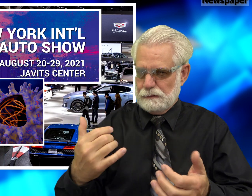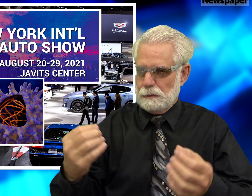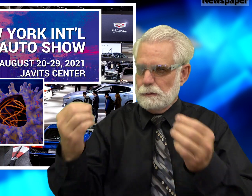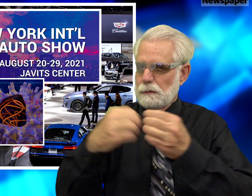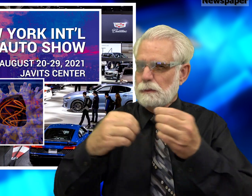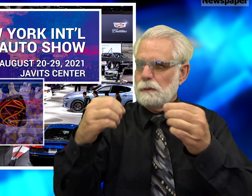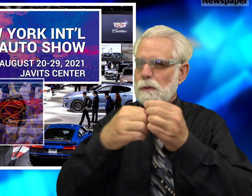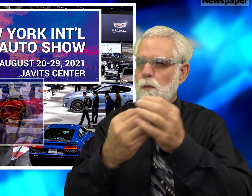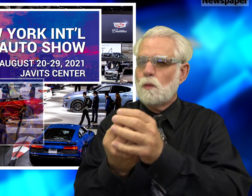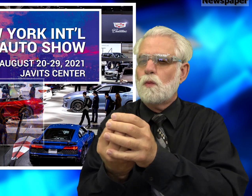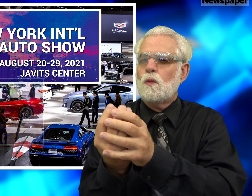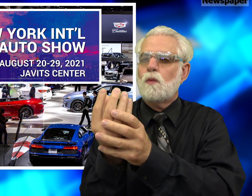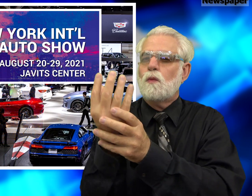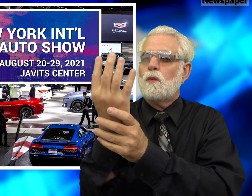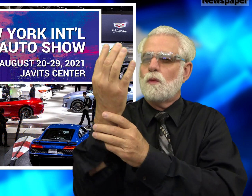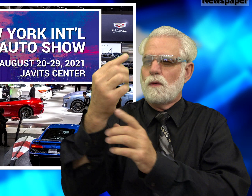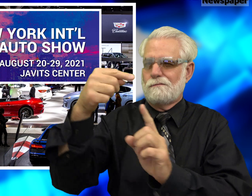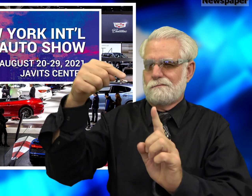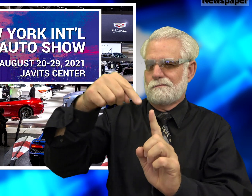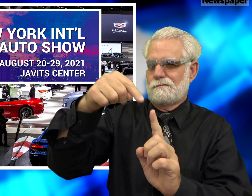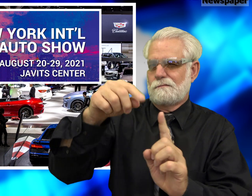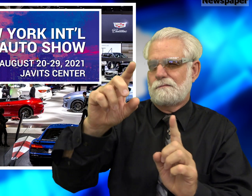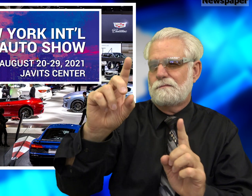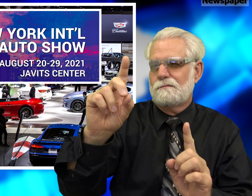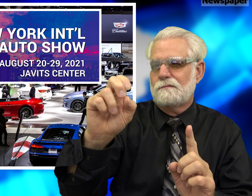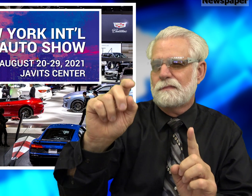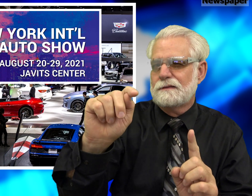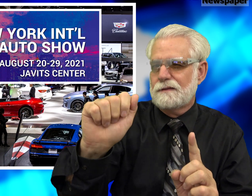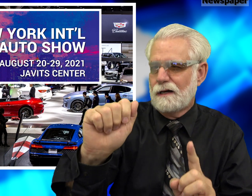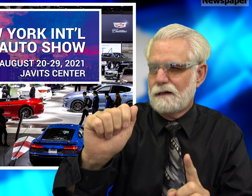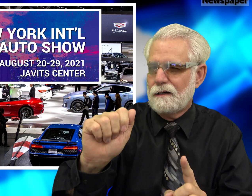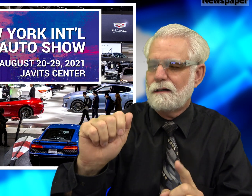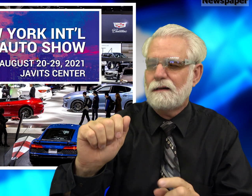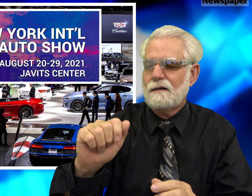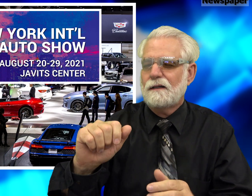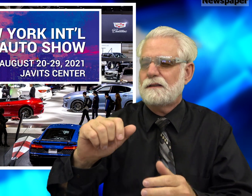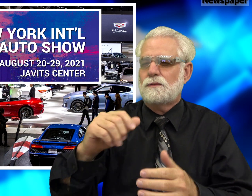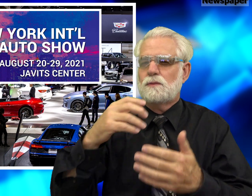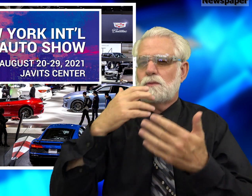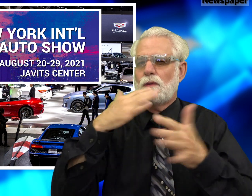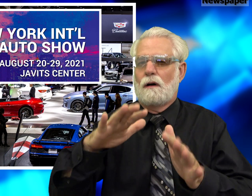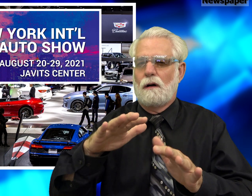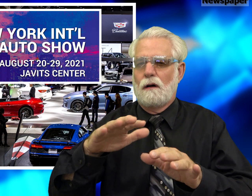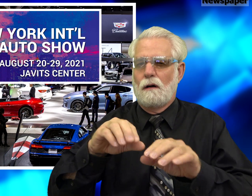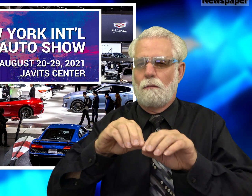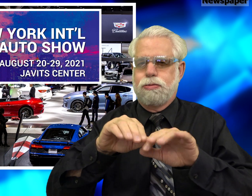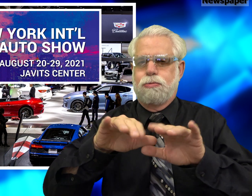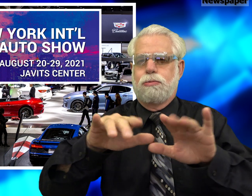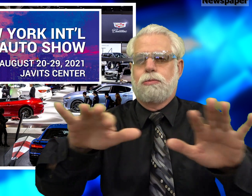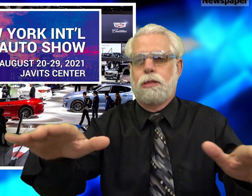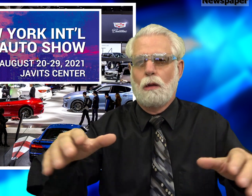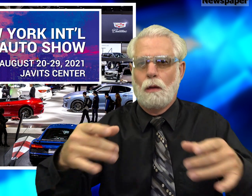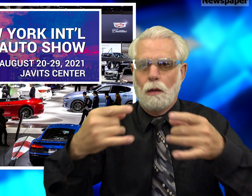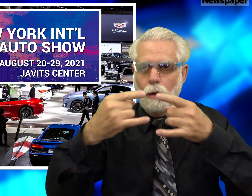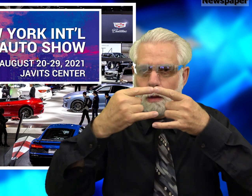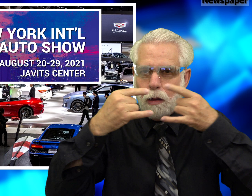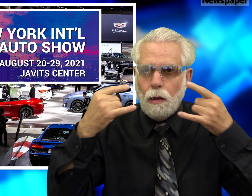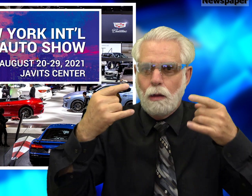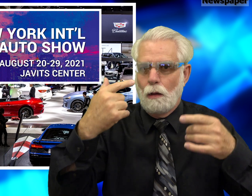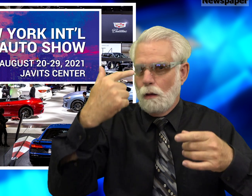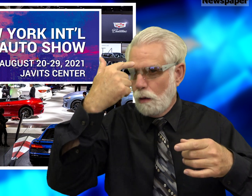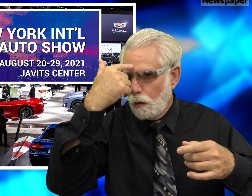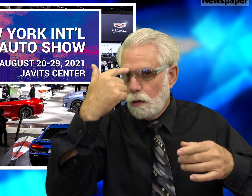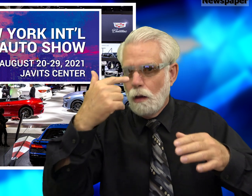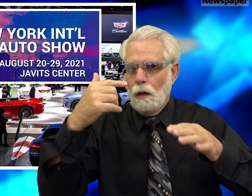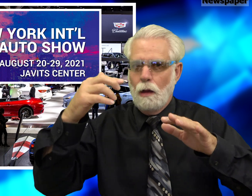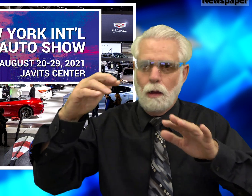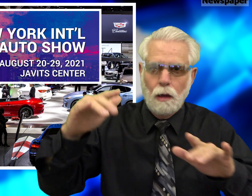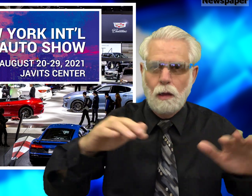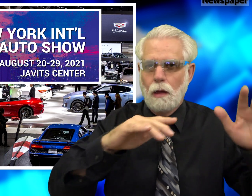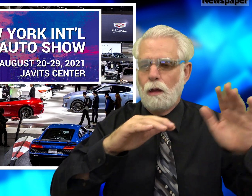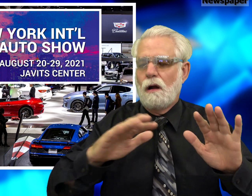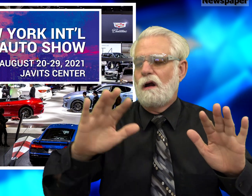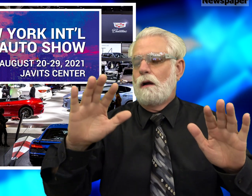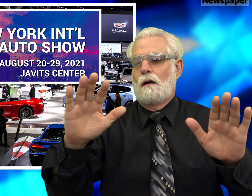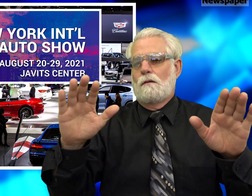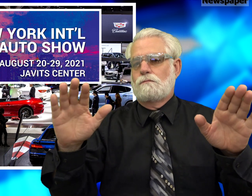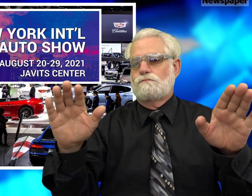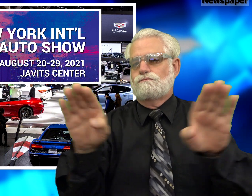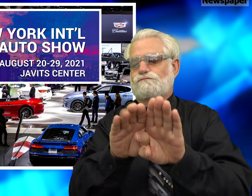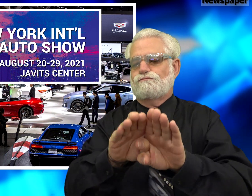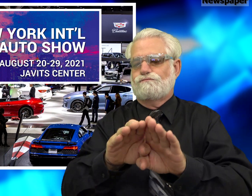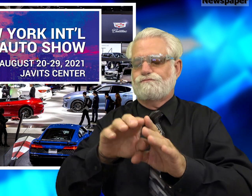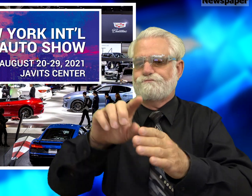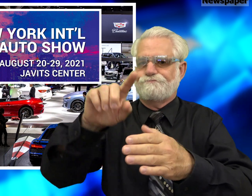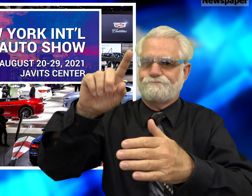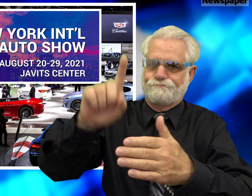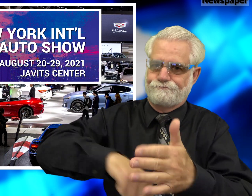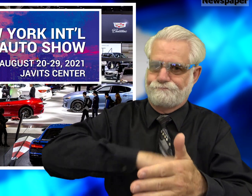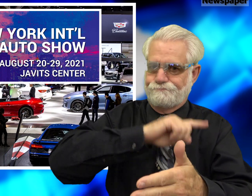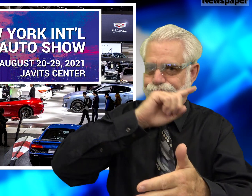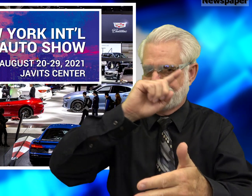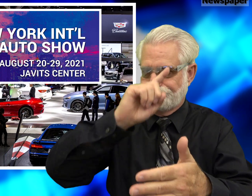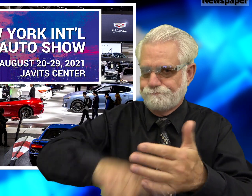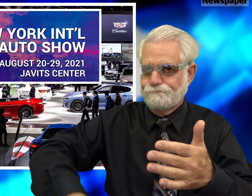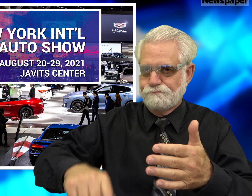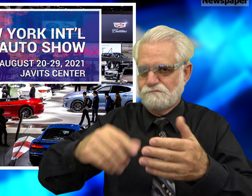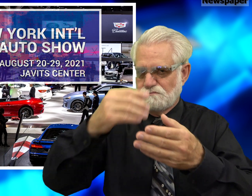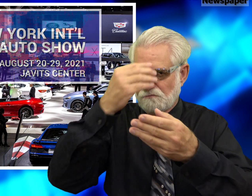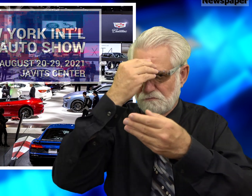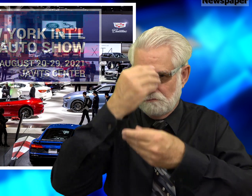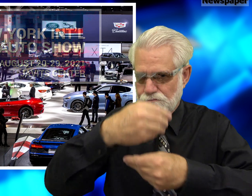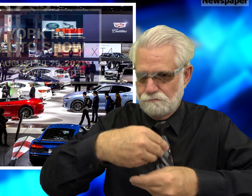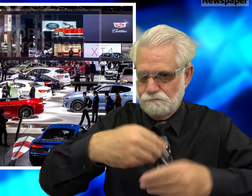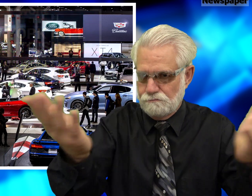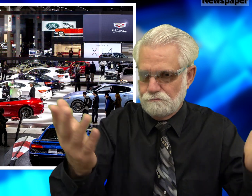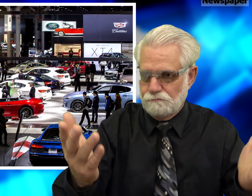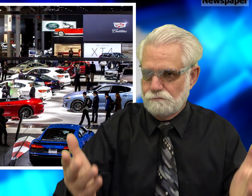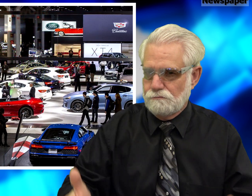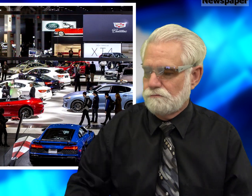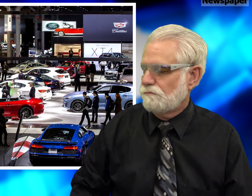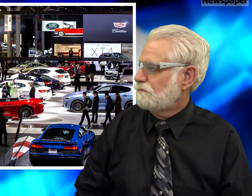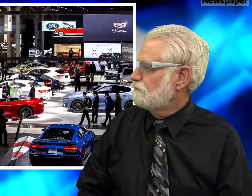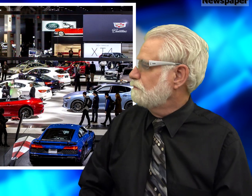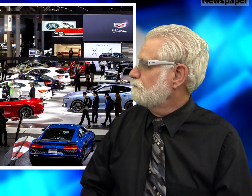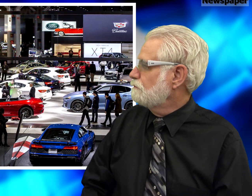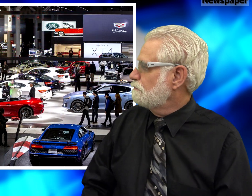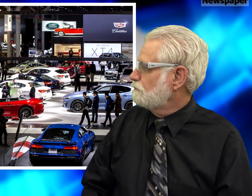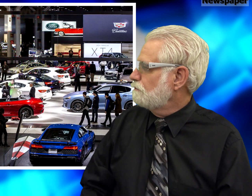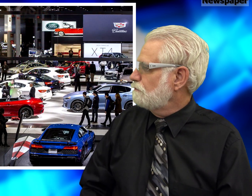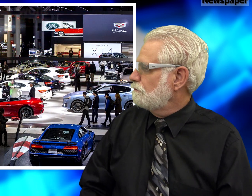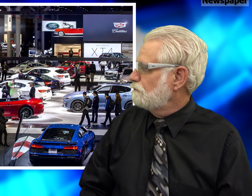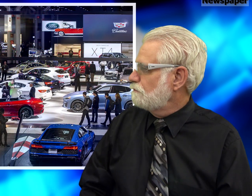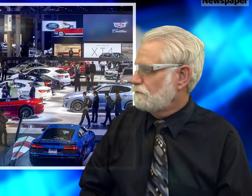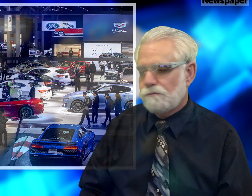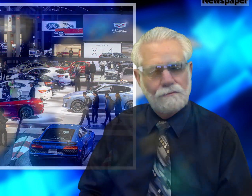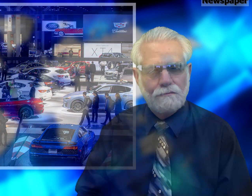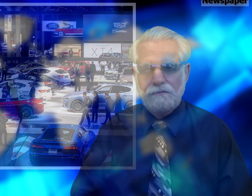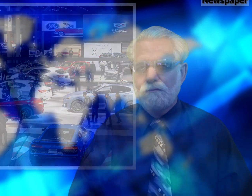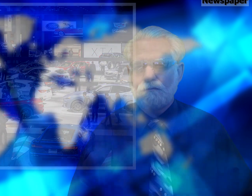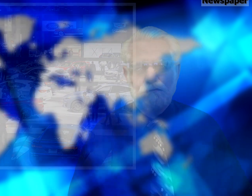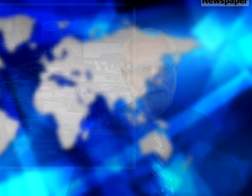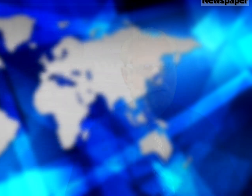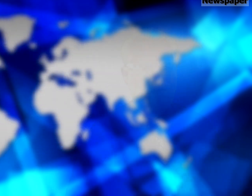They don’t want it spreading...masks, temperatures, so they cancelled the show. For your information